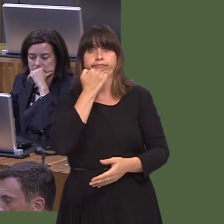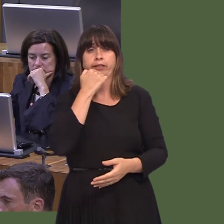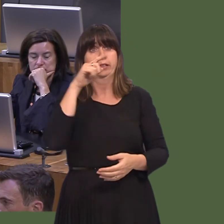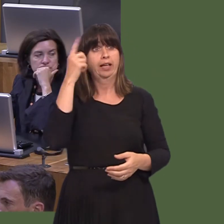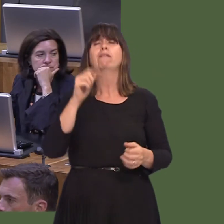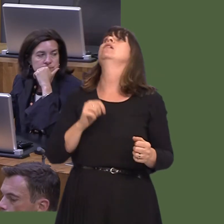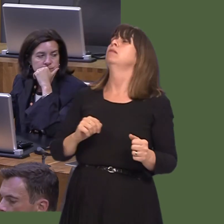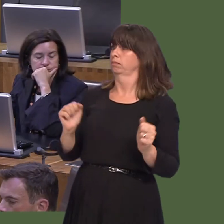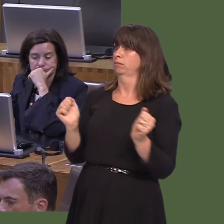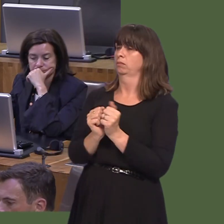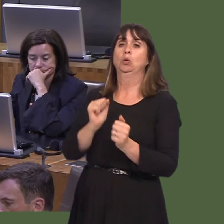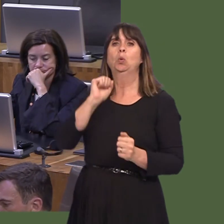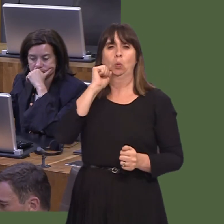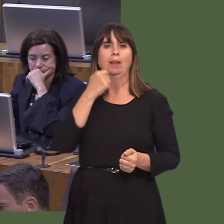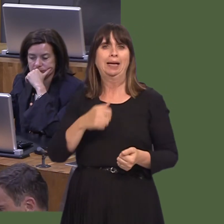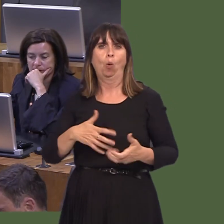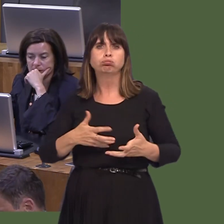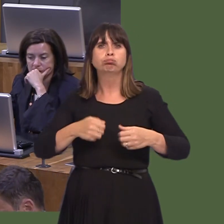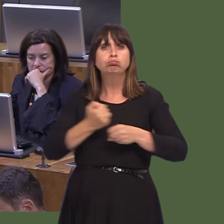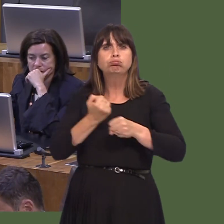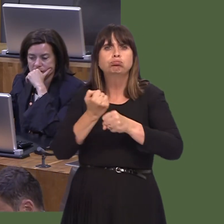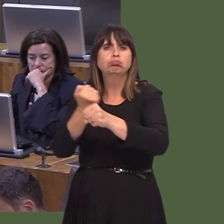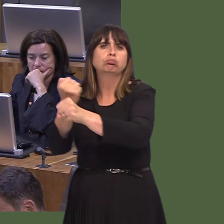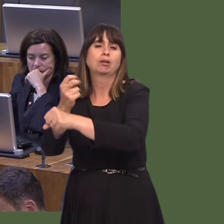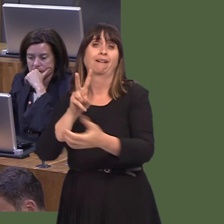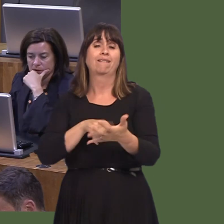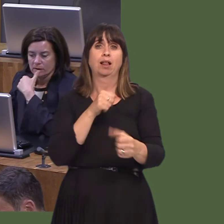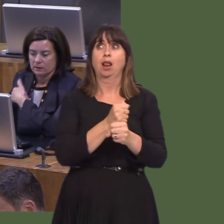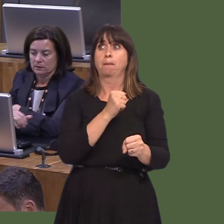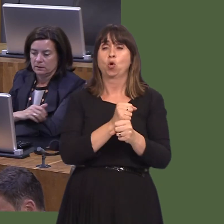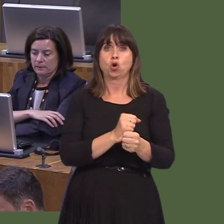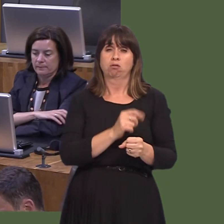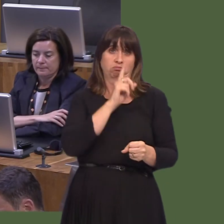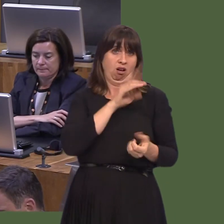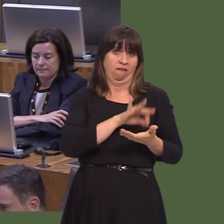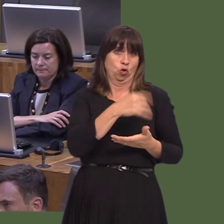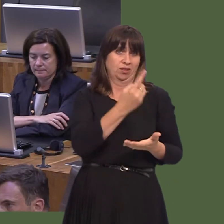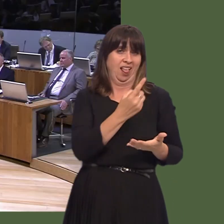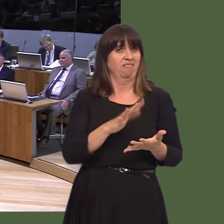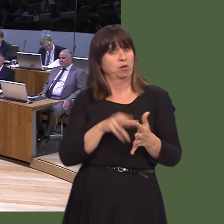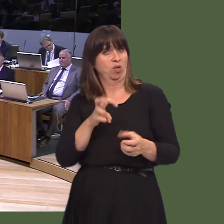to move ahead, it would be a large project, and it's difficult to see how the Vale of Glamorgan could finance such a project itself. Darren Millar AM: 11.